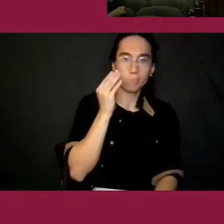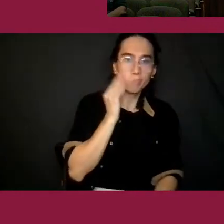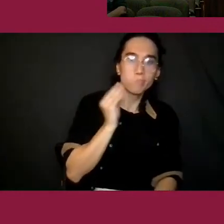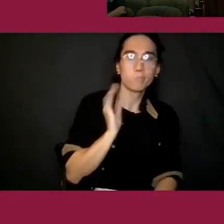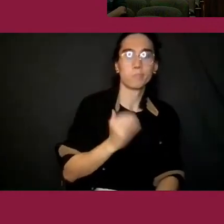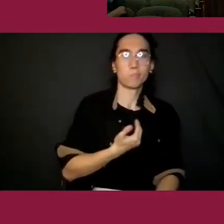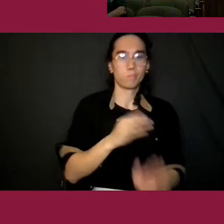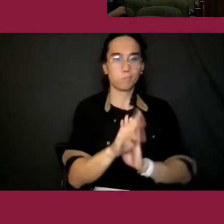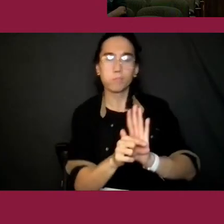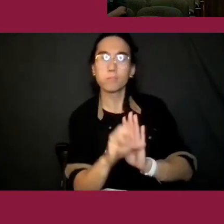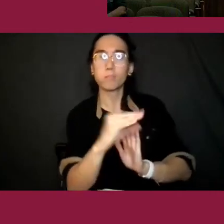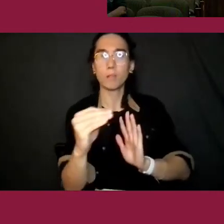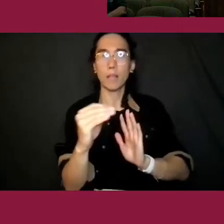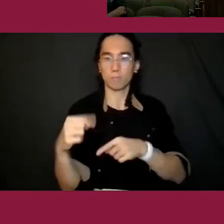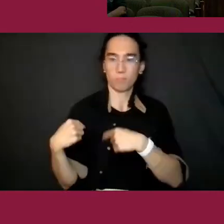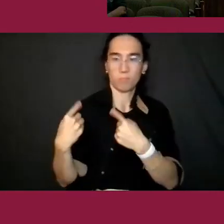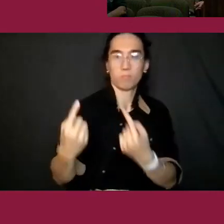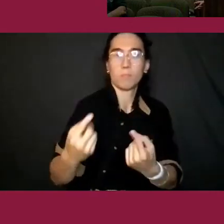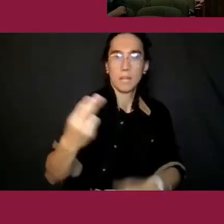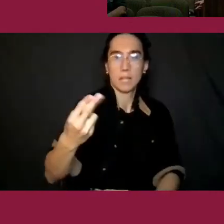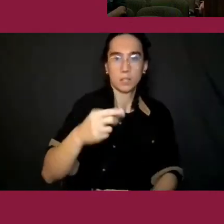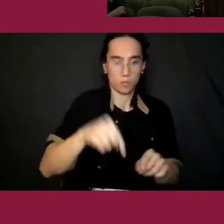which will continue tomorrow on campus from 12 to 3.